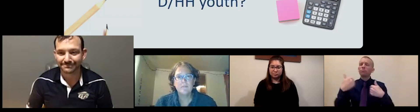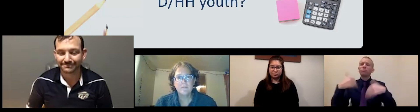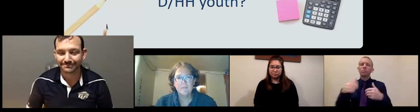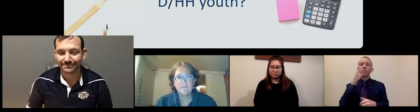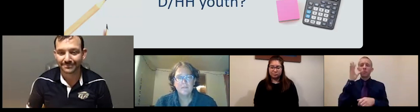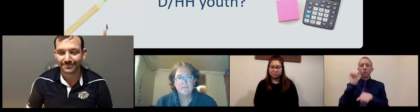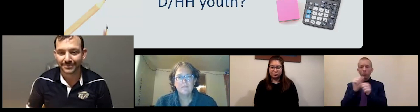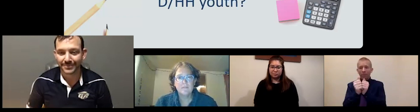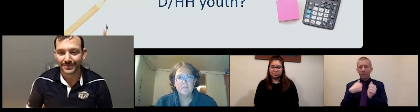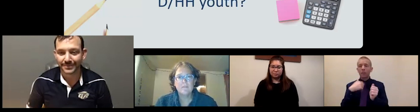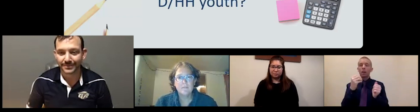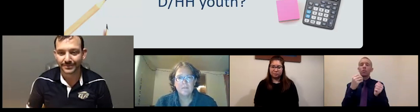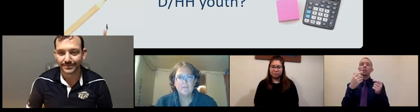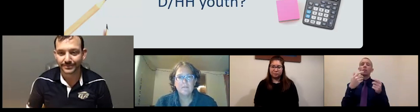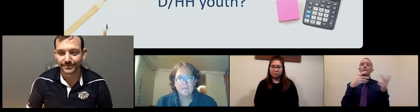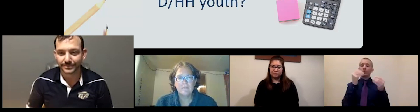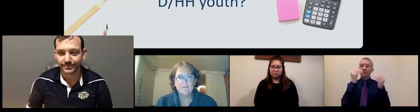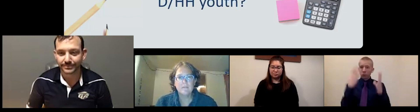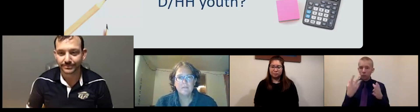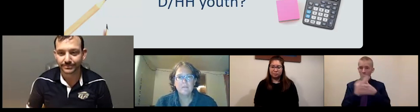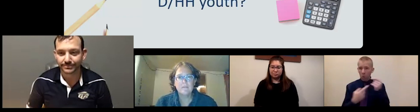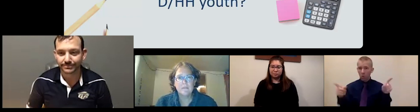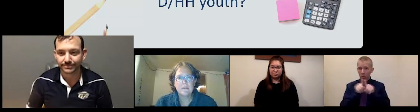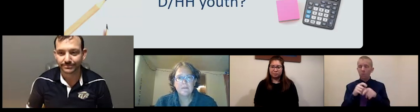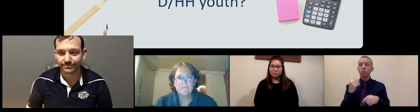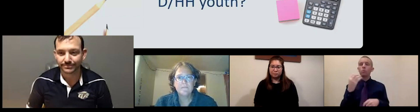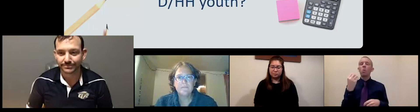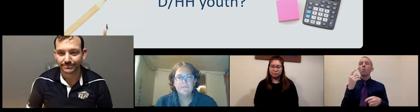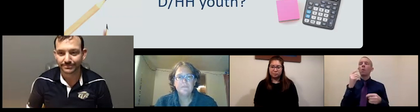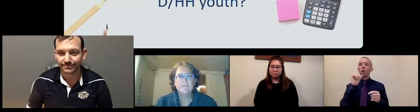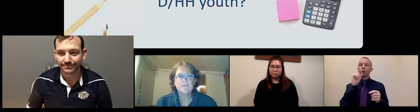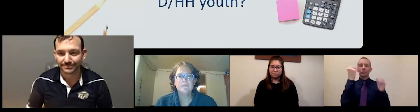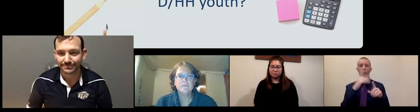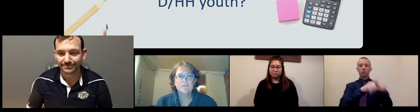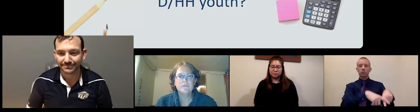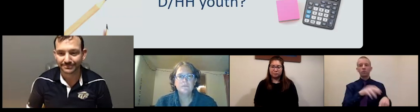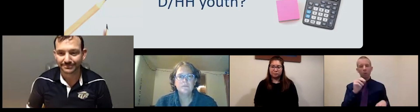My parents worked with me, and teachers too. So, you shouldn’t rely on only teachers,